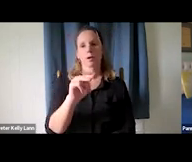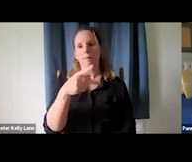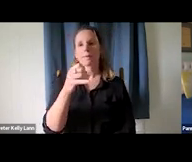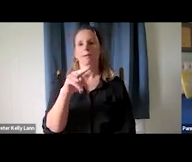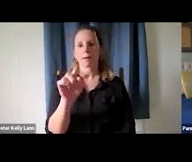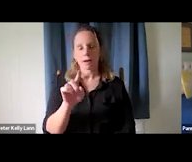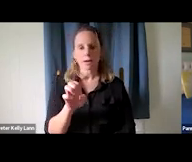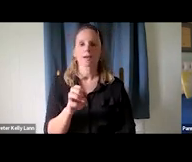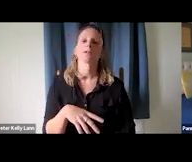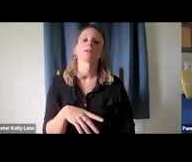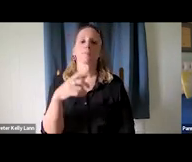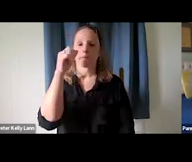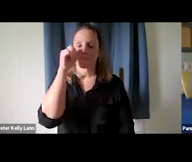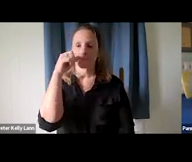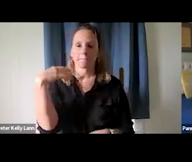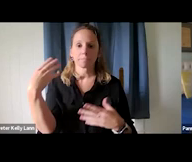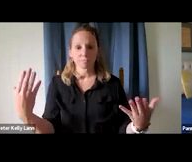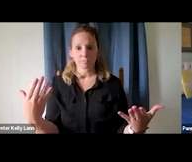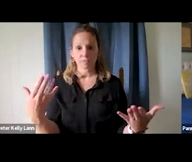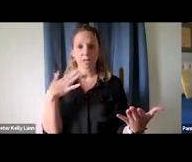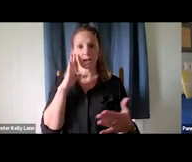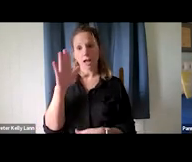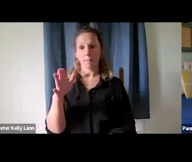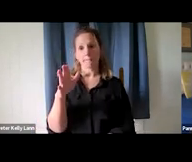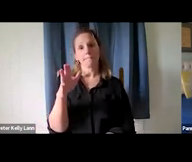at the SAMHSA SOAR TA Center, and I will be your moderator today.